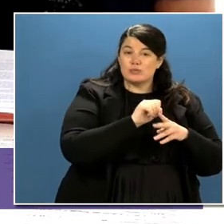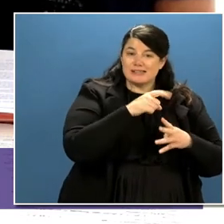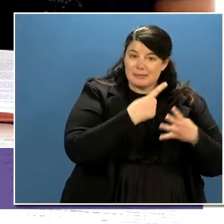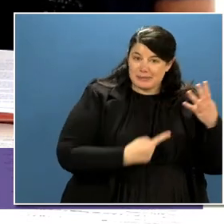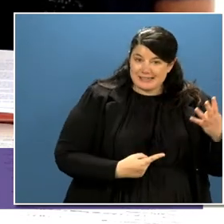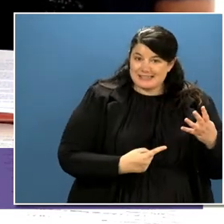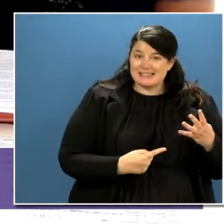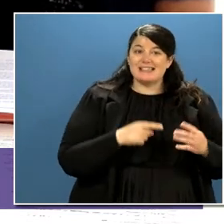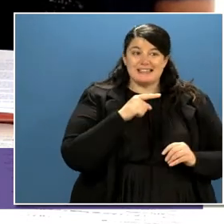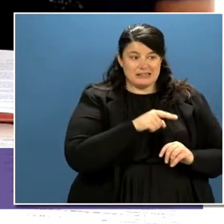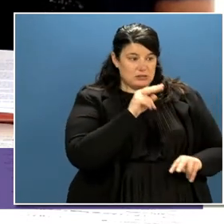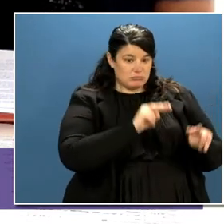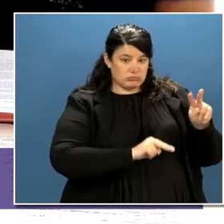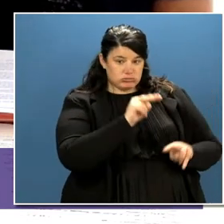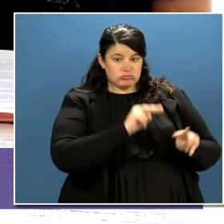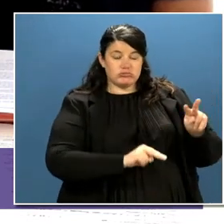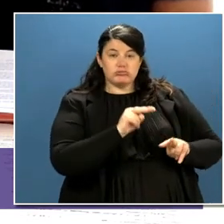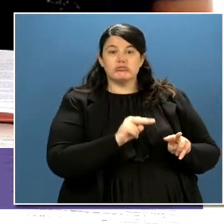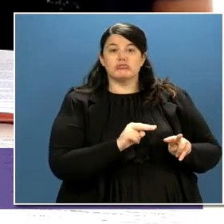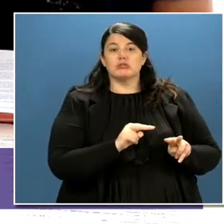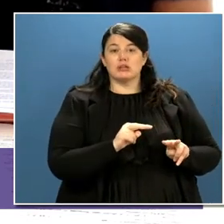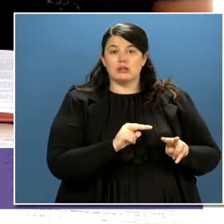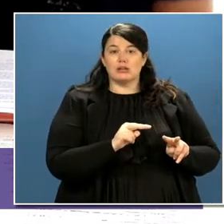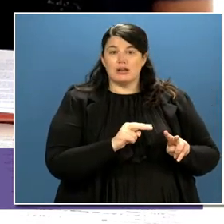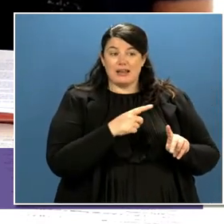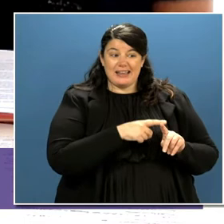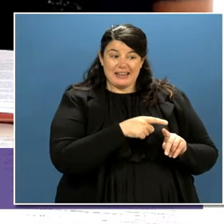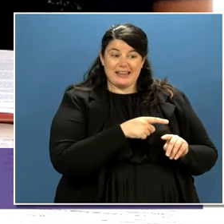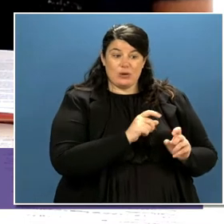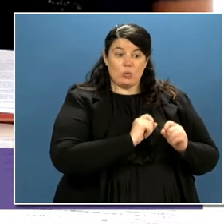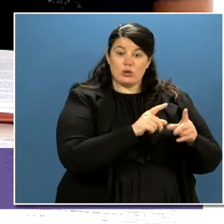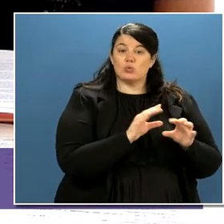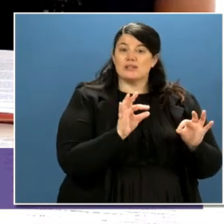was assessed and actually went to a special school.